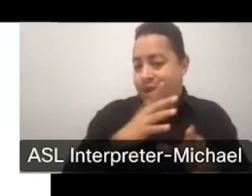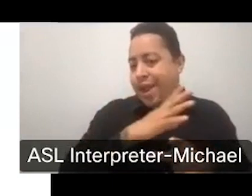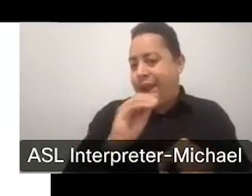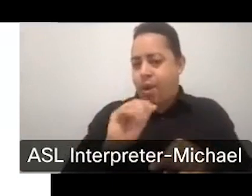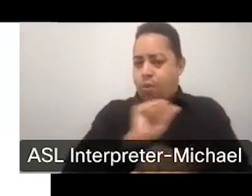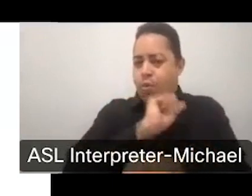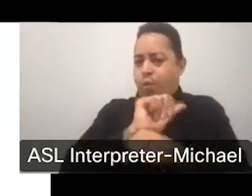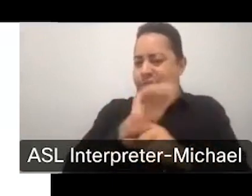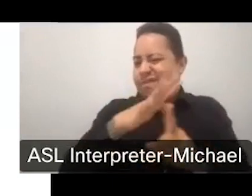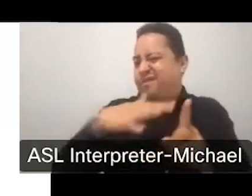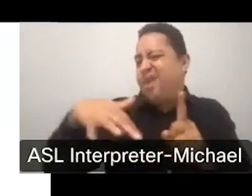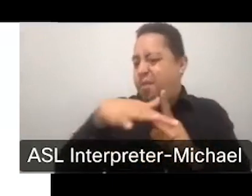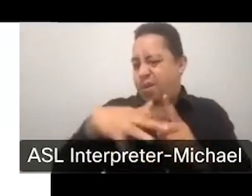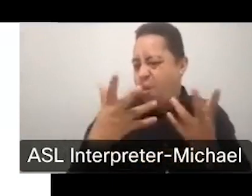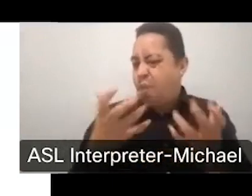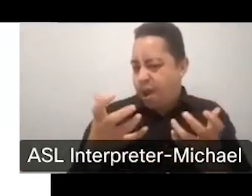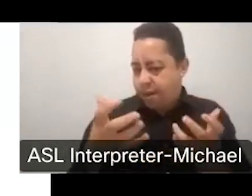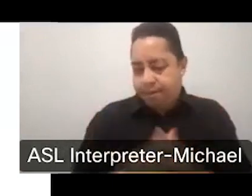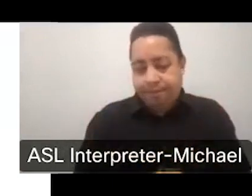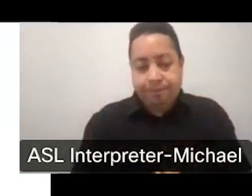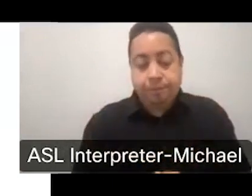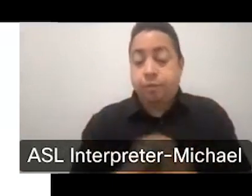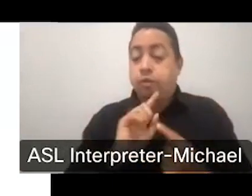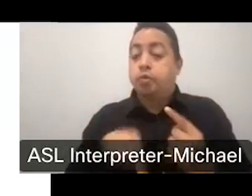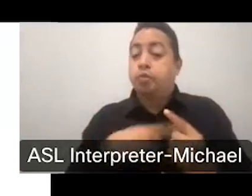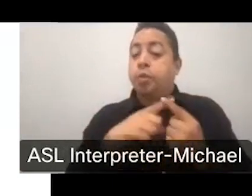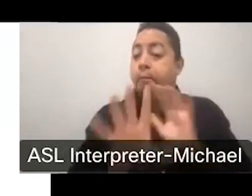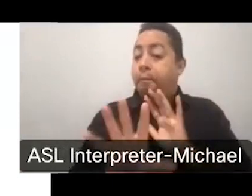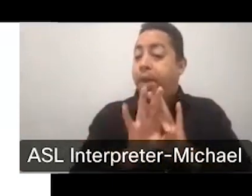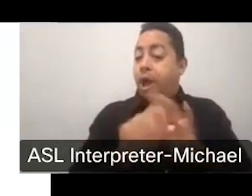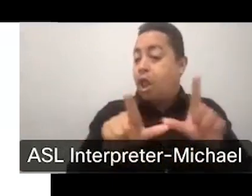When selecting locations, choose all the states and territories where you would be open to